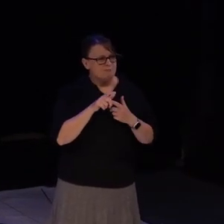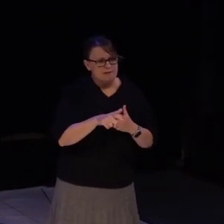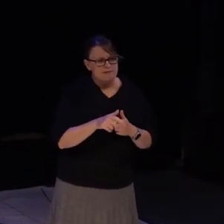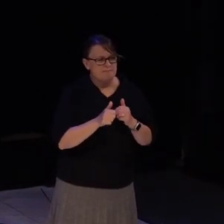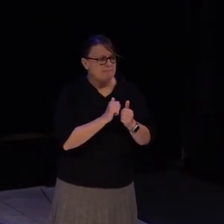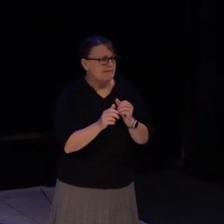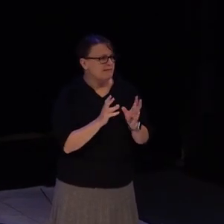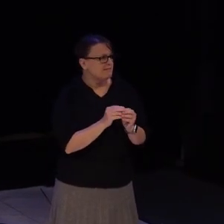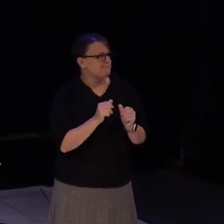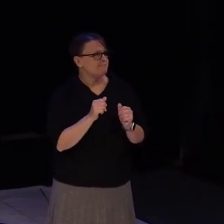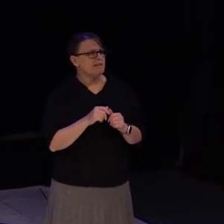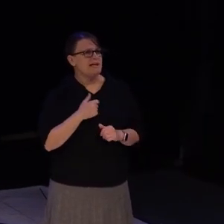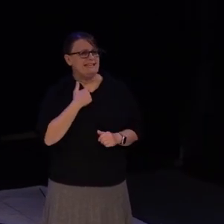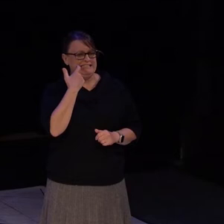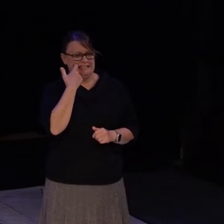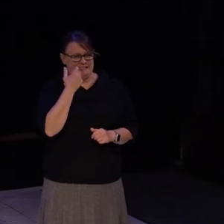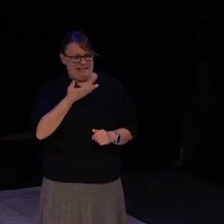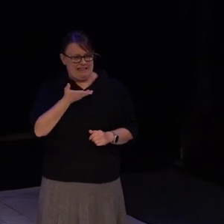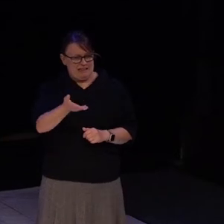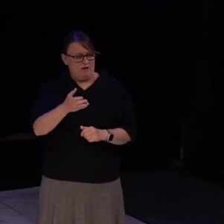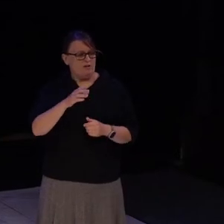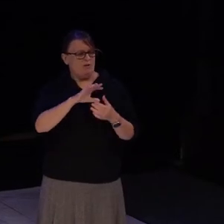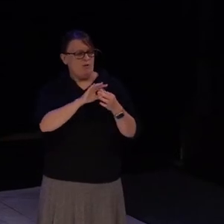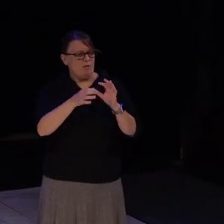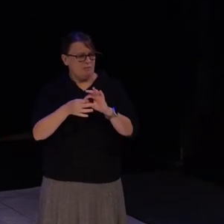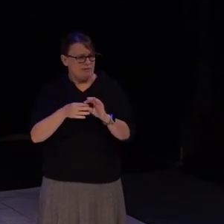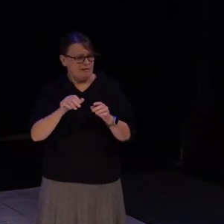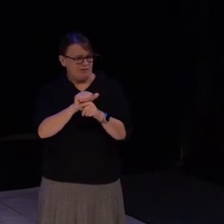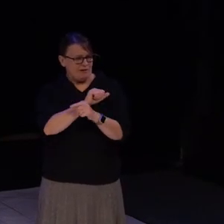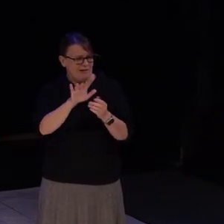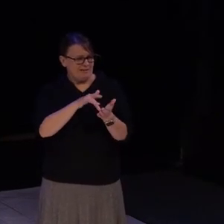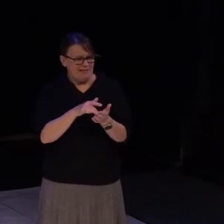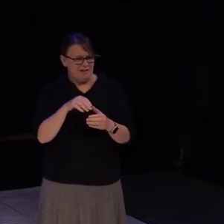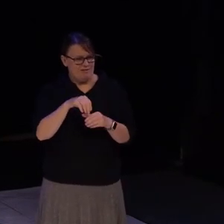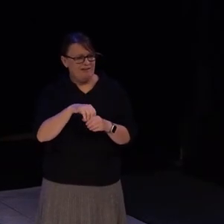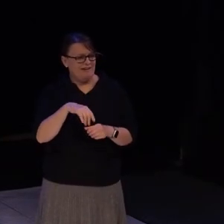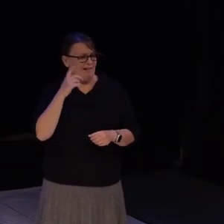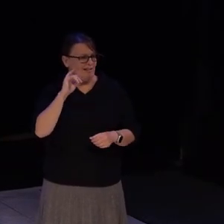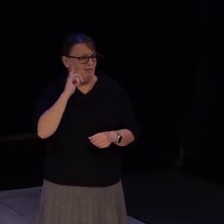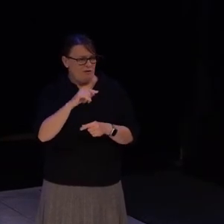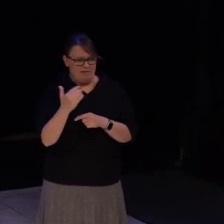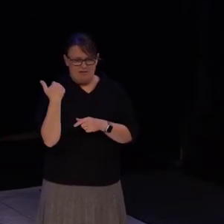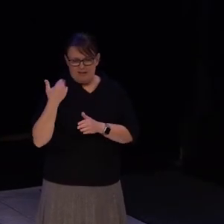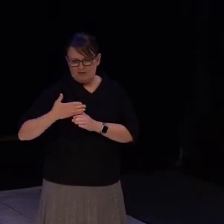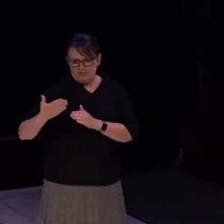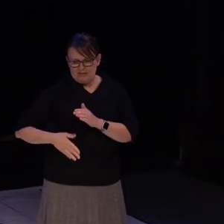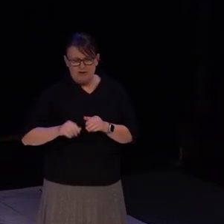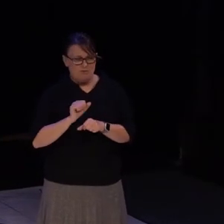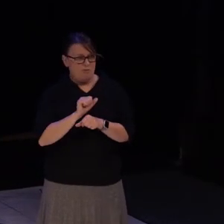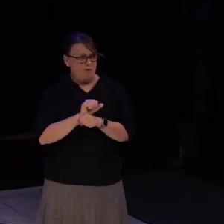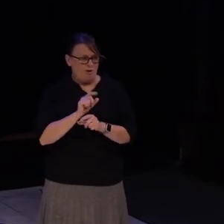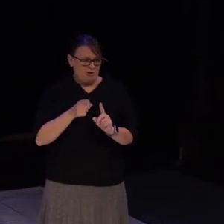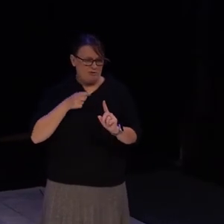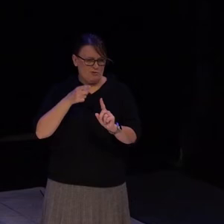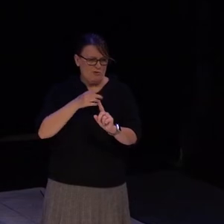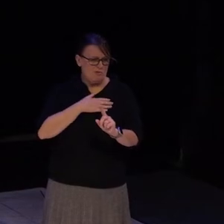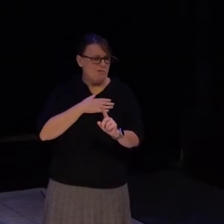I was just at the Olympic Training Center in San Diego last weekend working towards my own spot on Team USA for track and field.